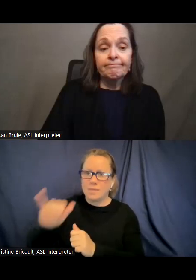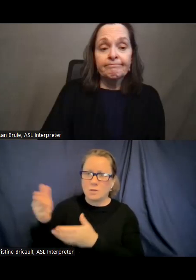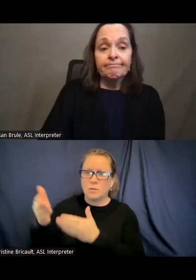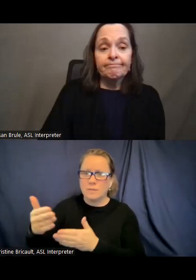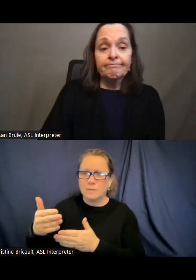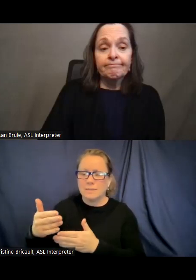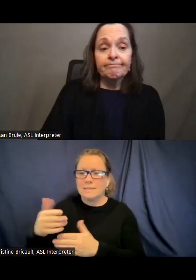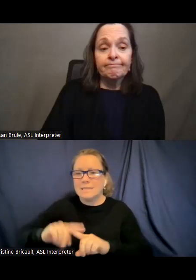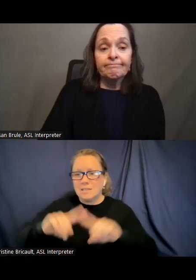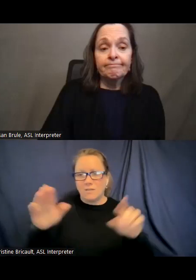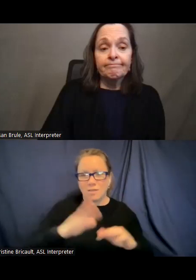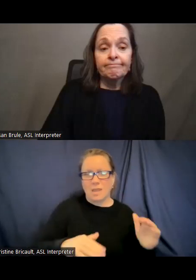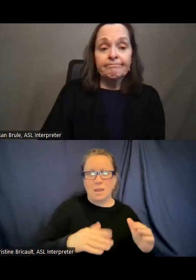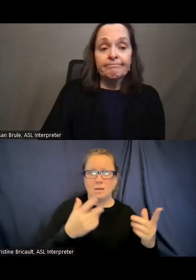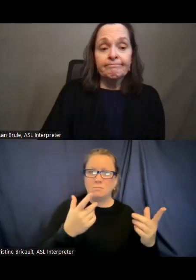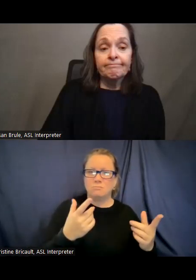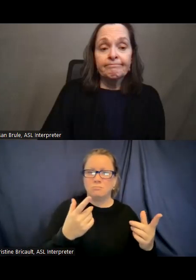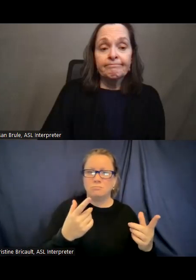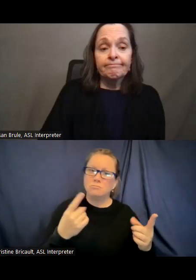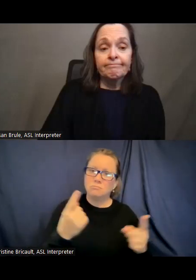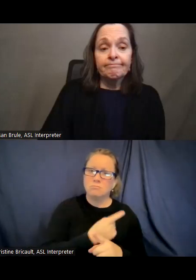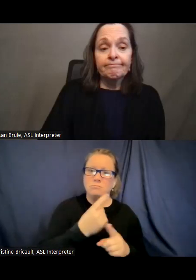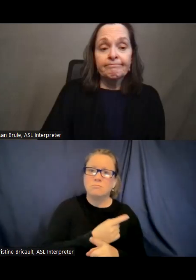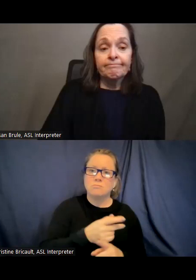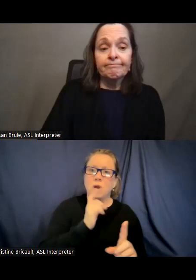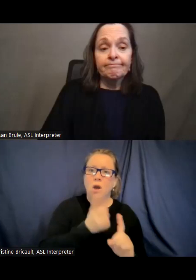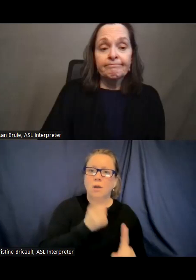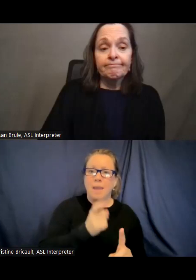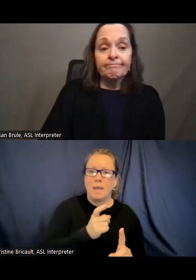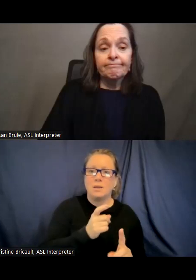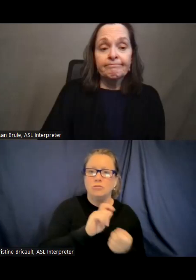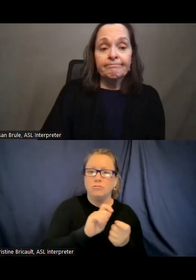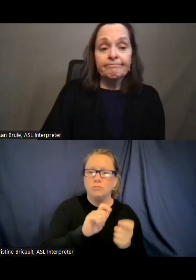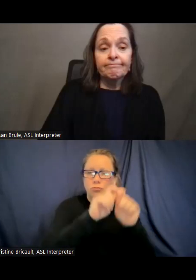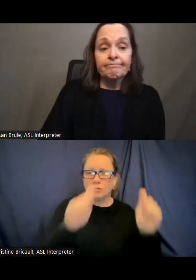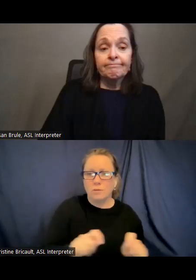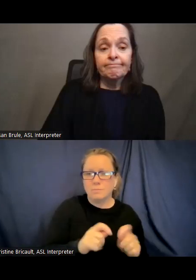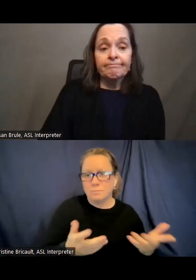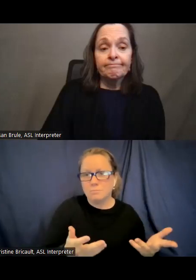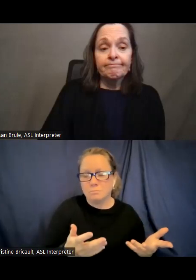what they would get from the autotranscription that is available on like Zoom and Teams.